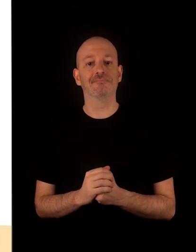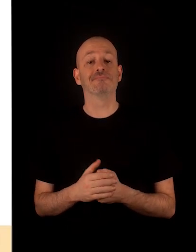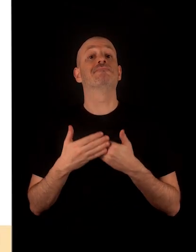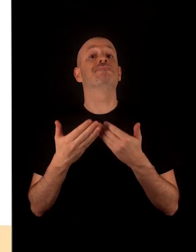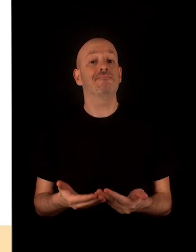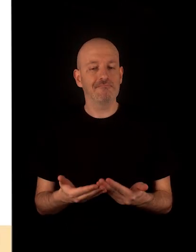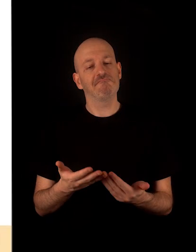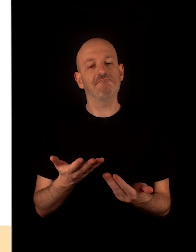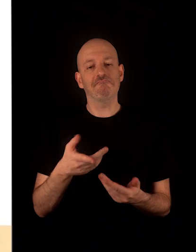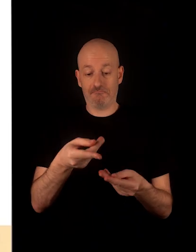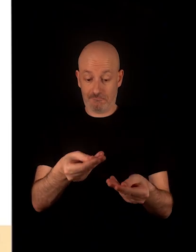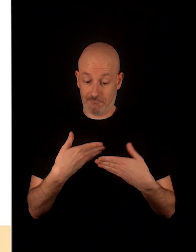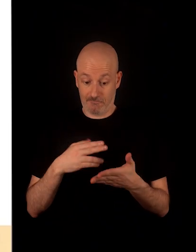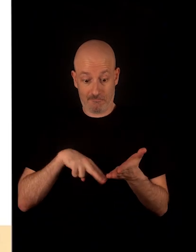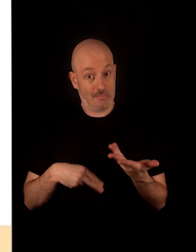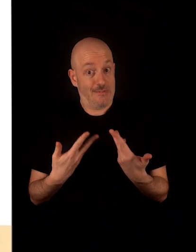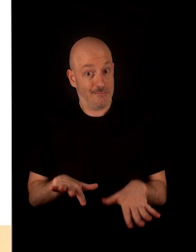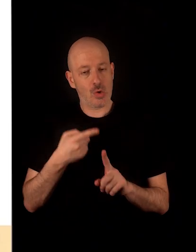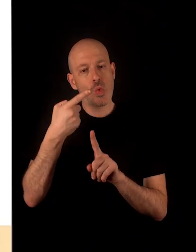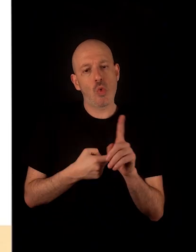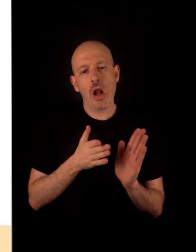who is joining and exactly when some details